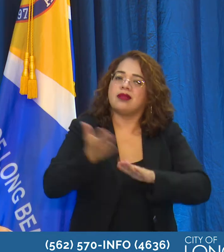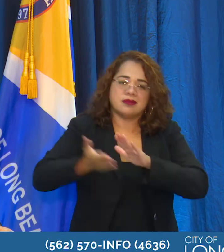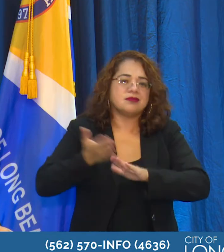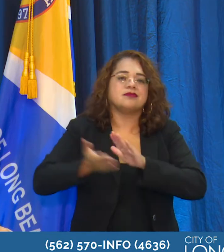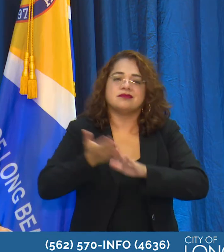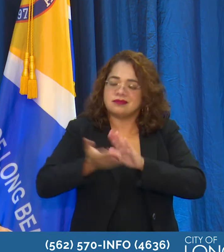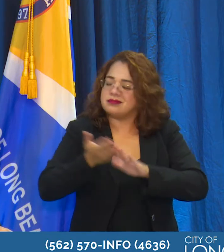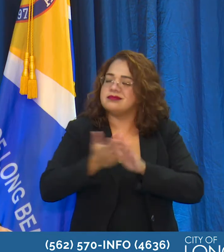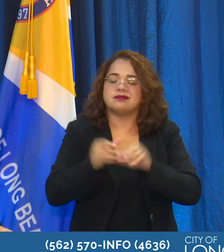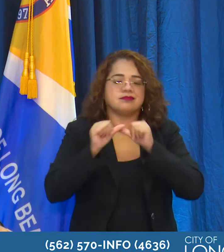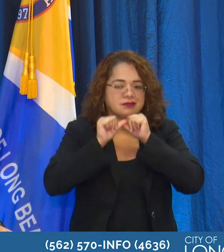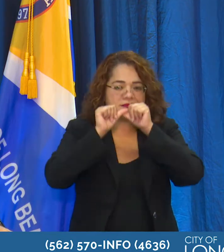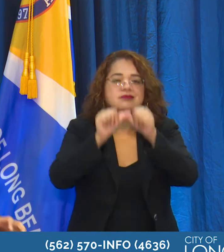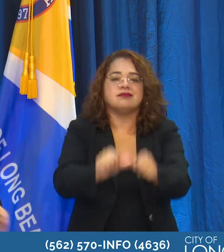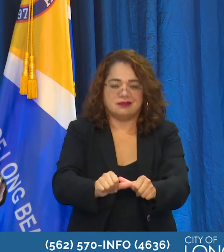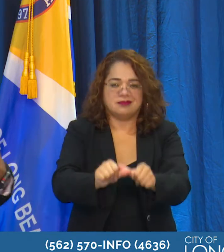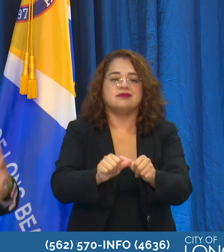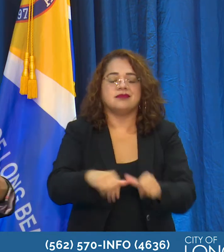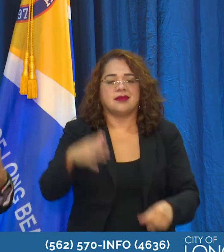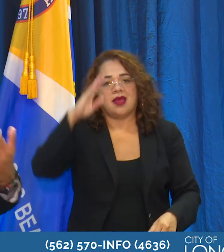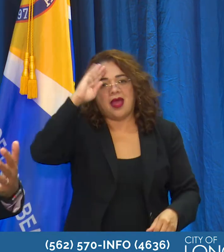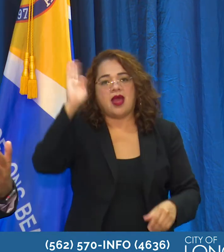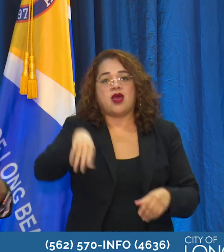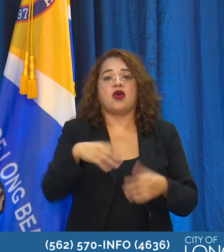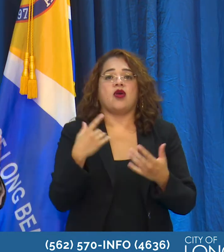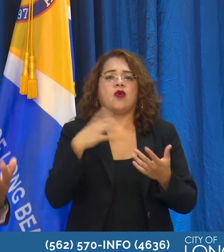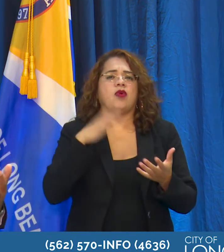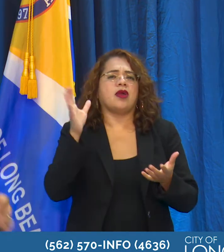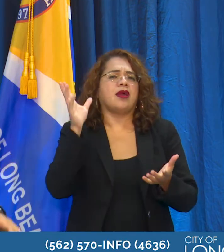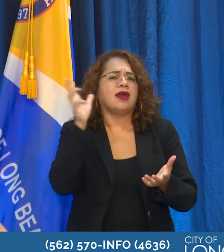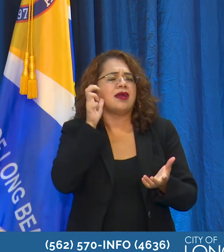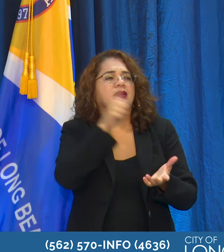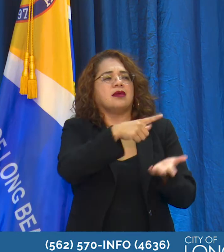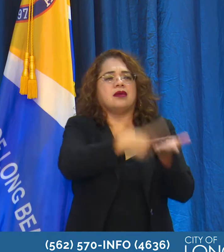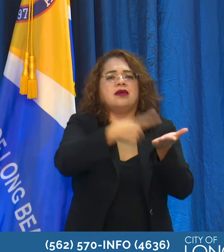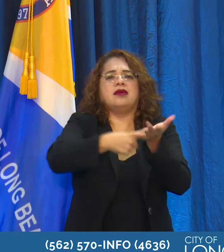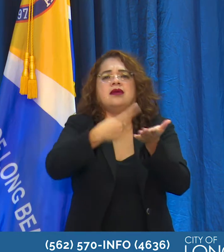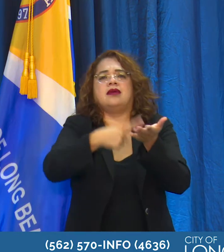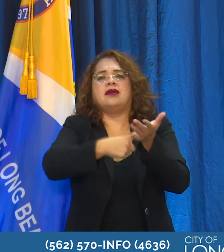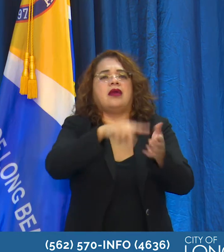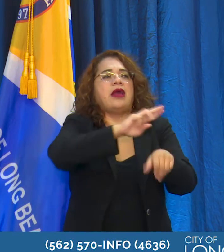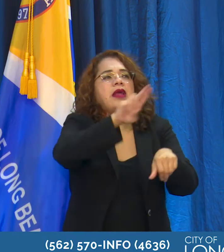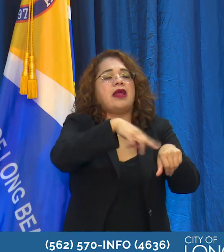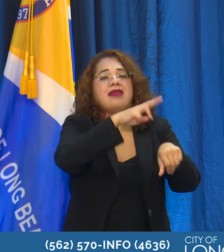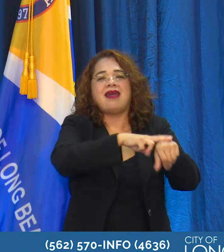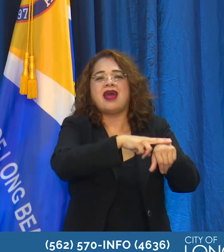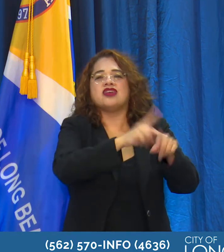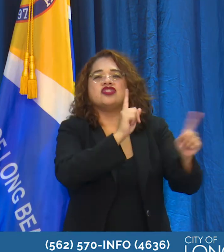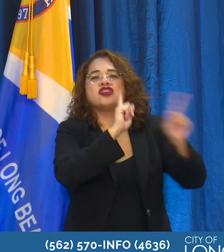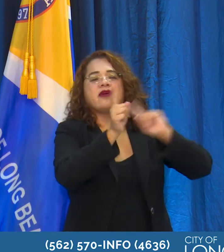Regardless of some of the national rhetoric that we're hearing, about vote by mail, that